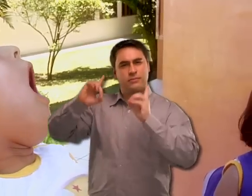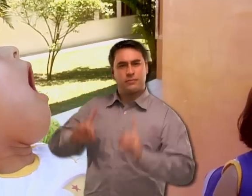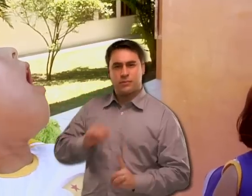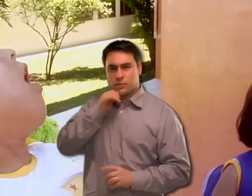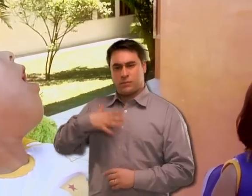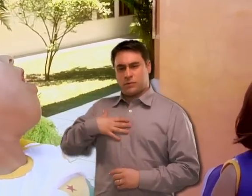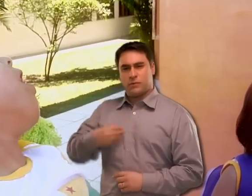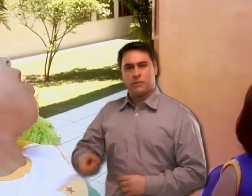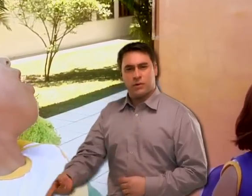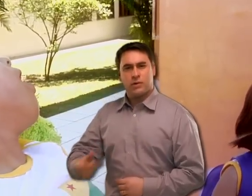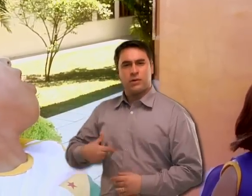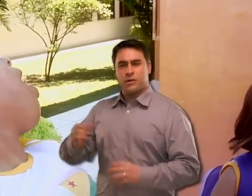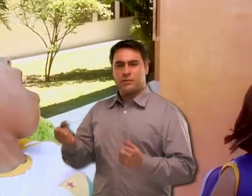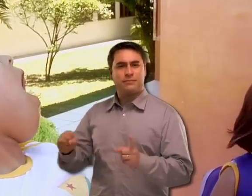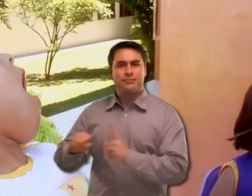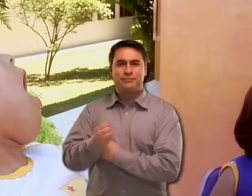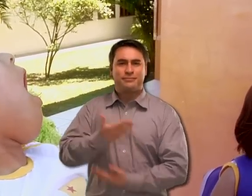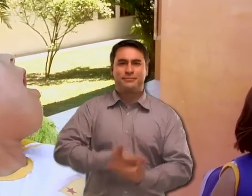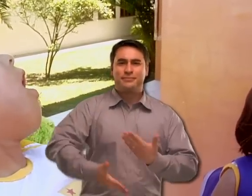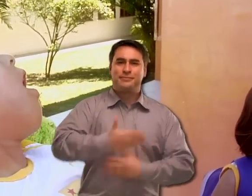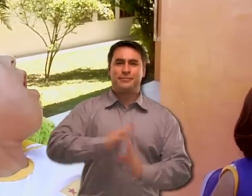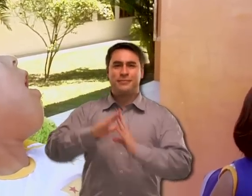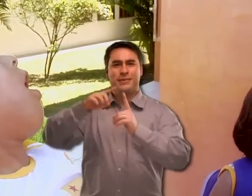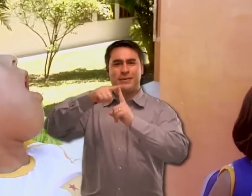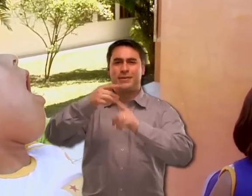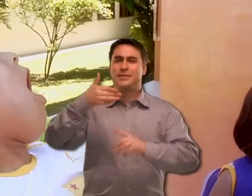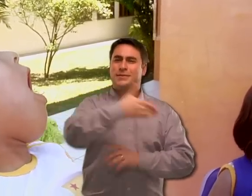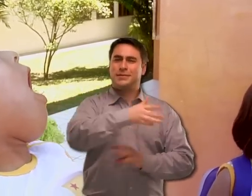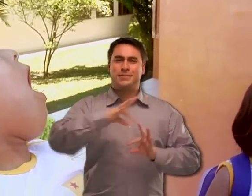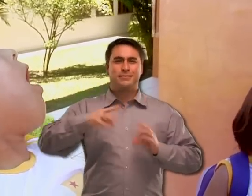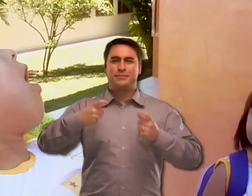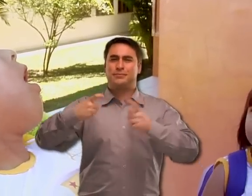Sávio is very sociable, he goes to church, he goes everywhere.